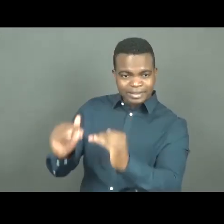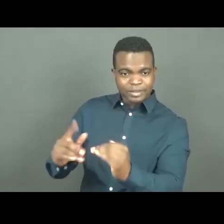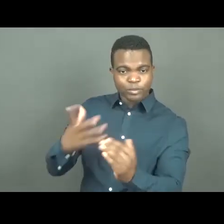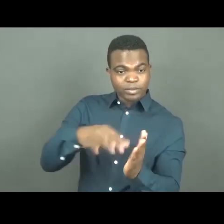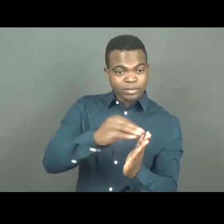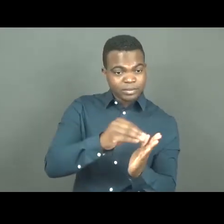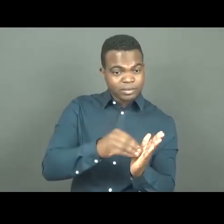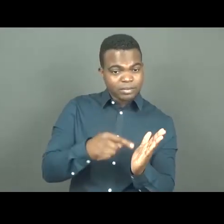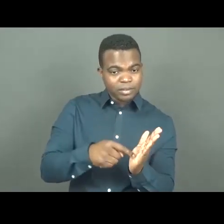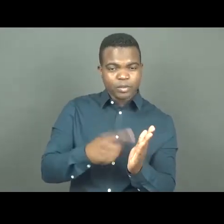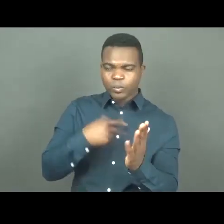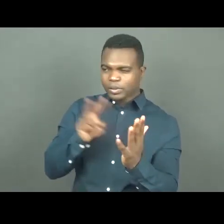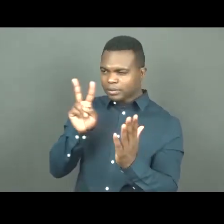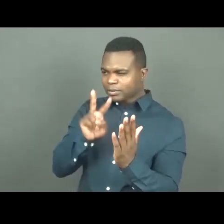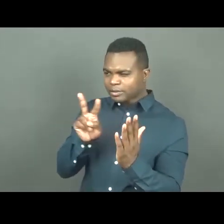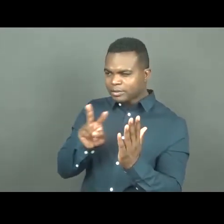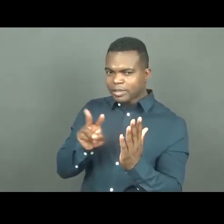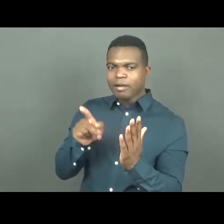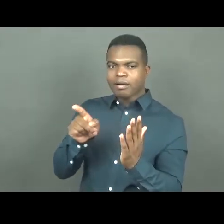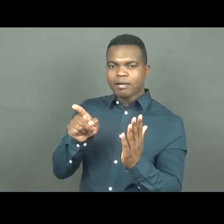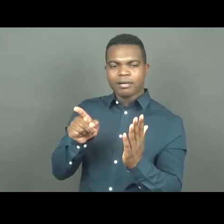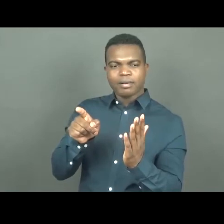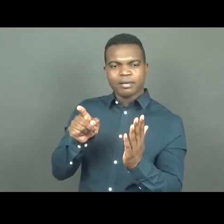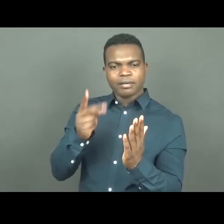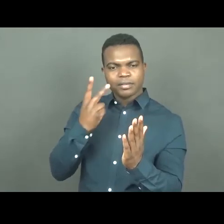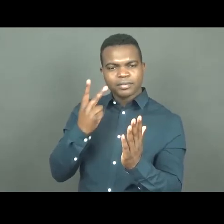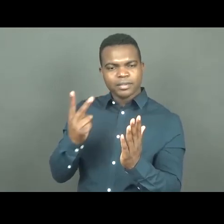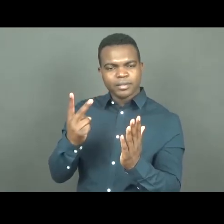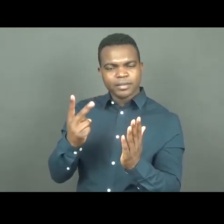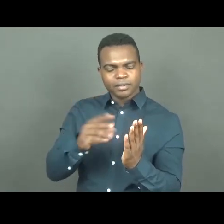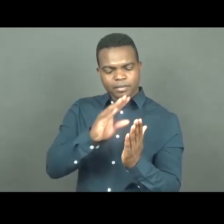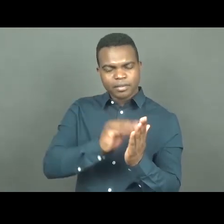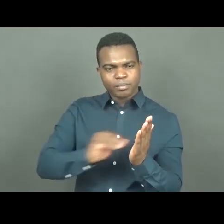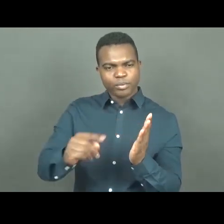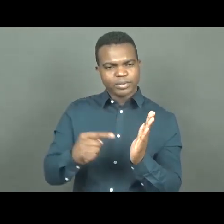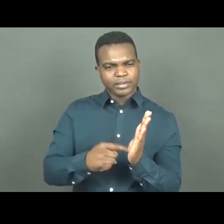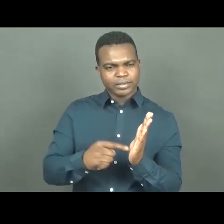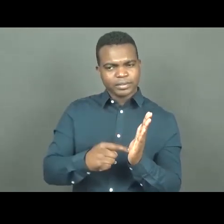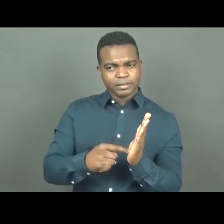not enough for us. We wanted to know exactly how is it disaggregated for persons with disabilities